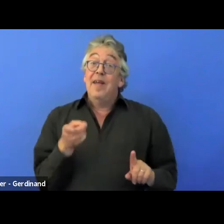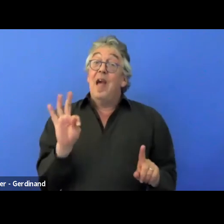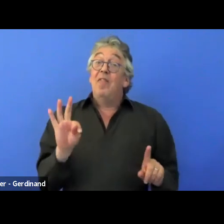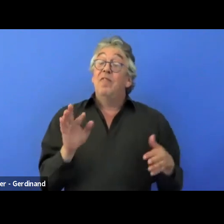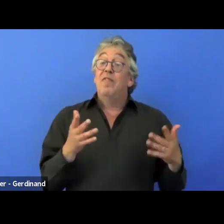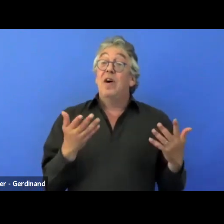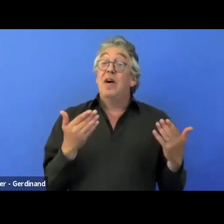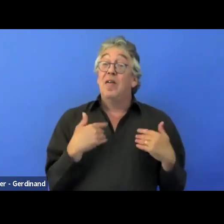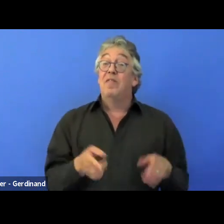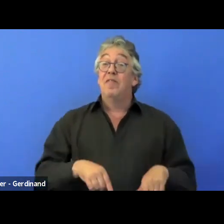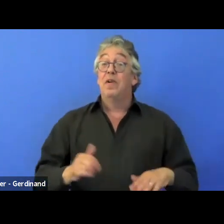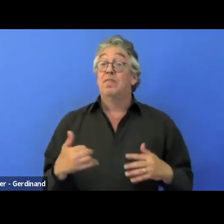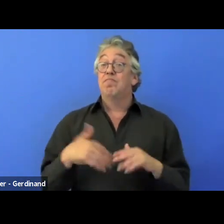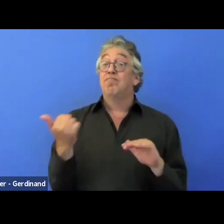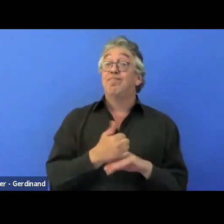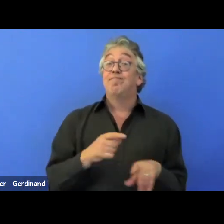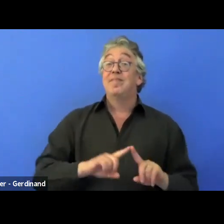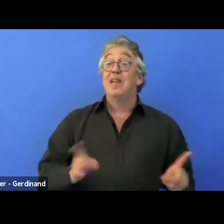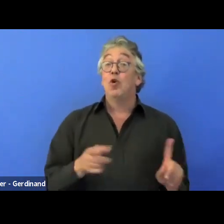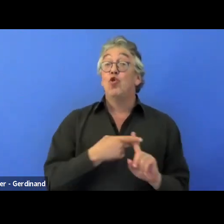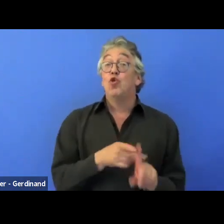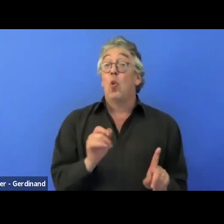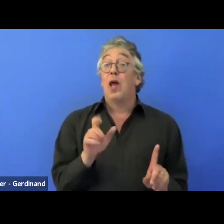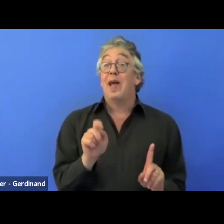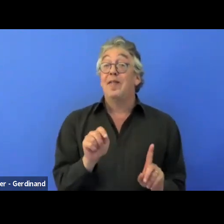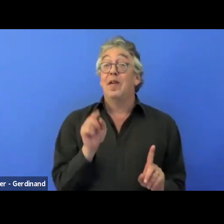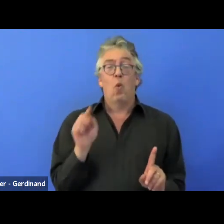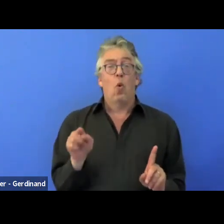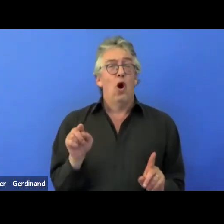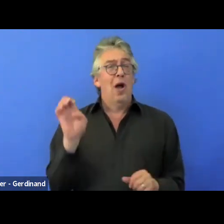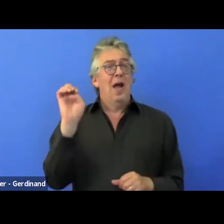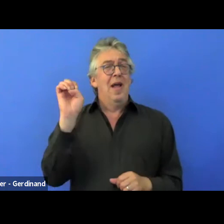for the accessibility legislation that we have been active